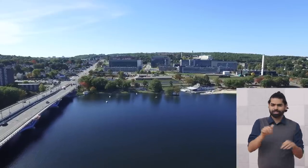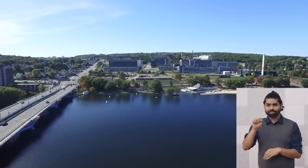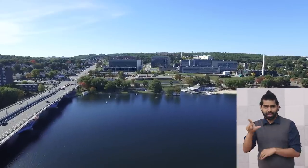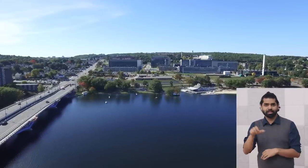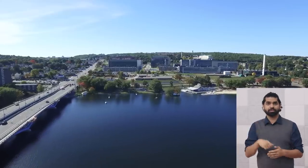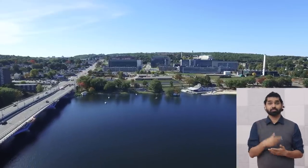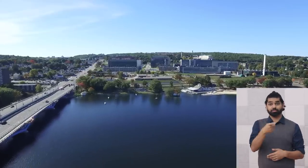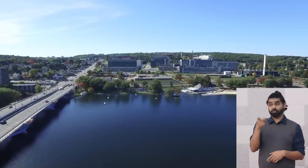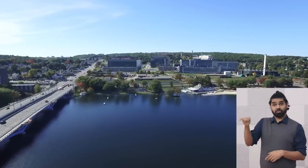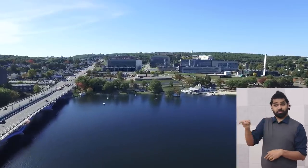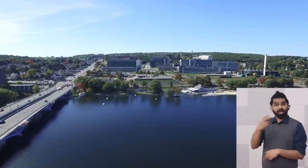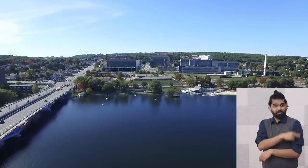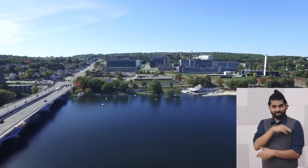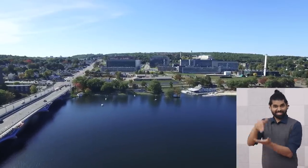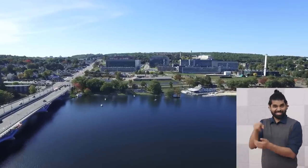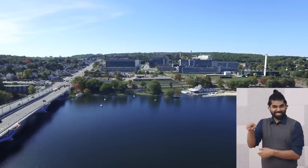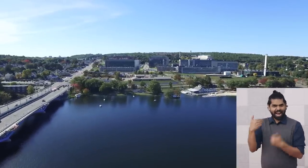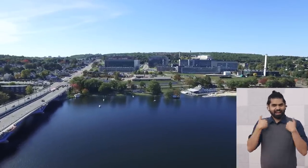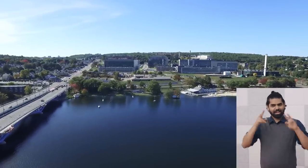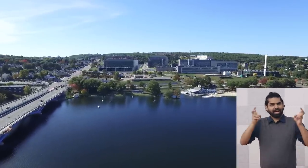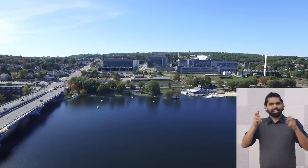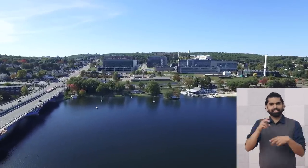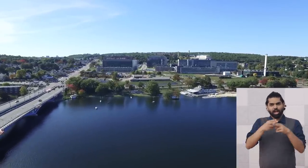for various spoken languages and ASL.